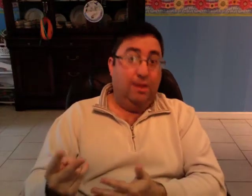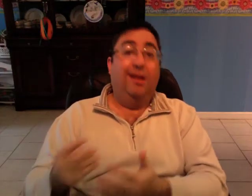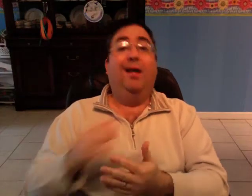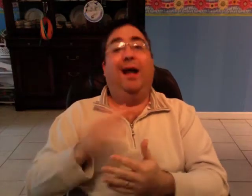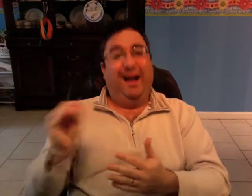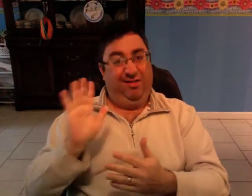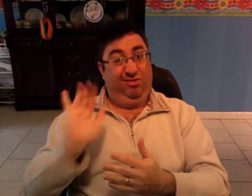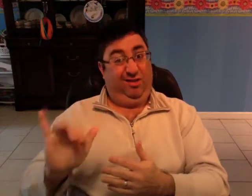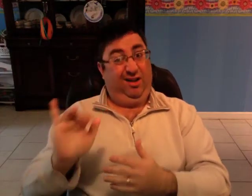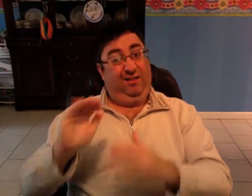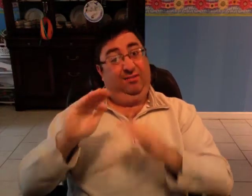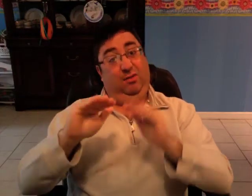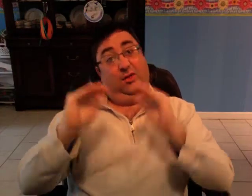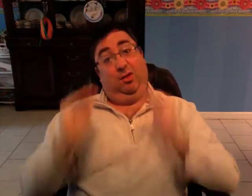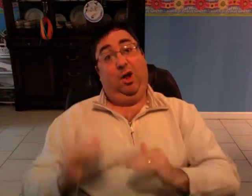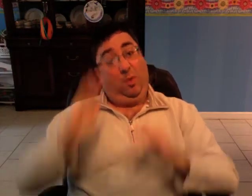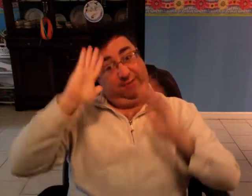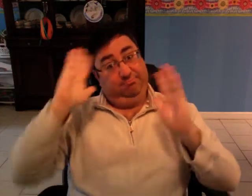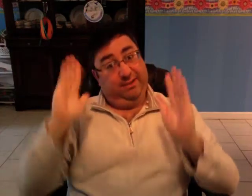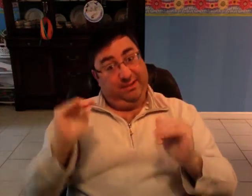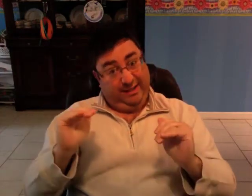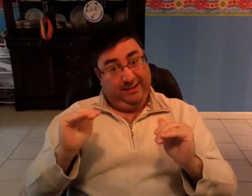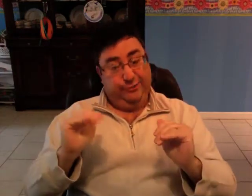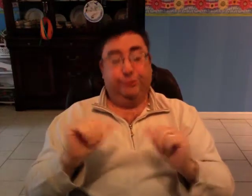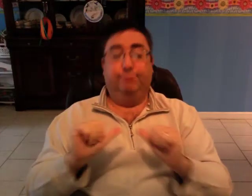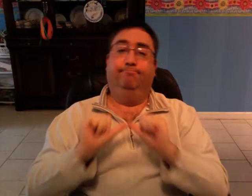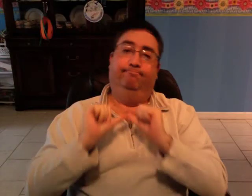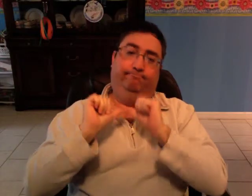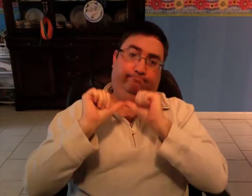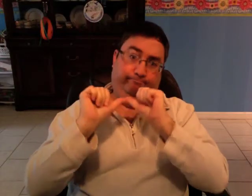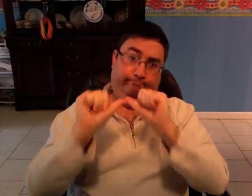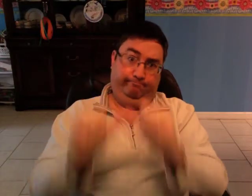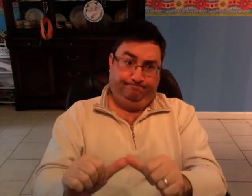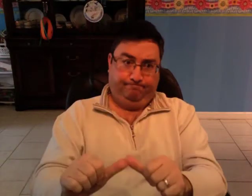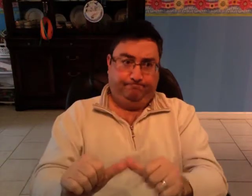And those low expectations for Deaf students continued.